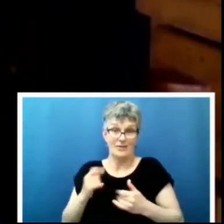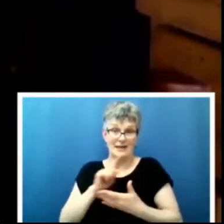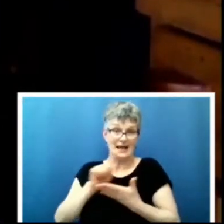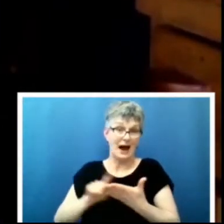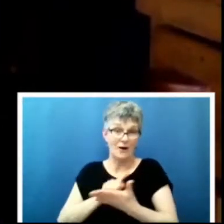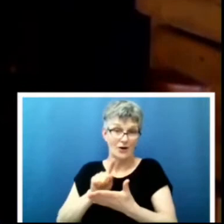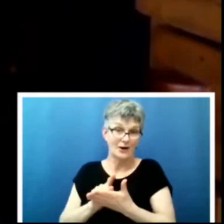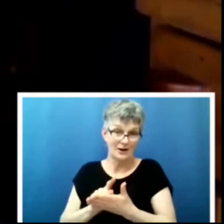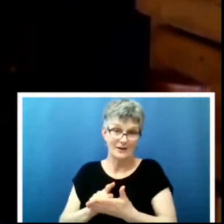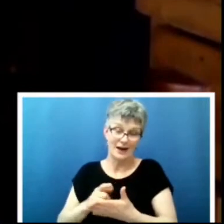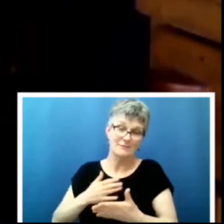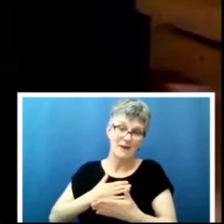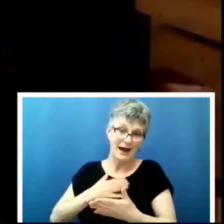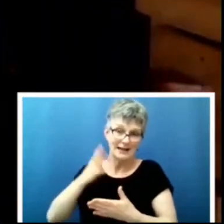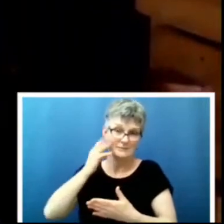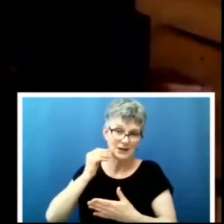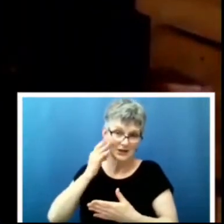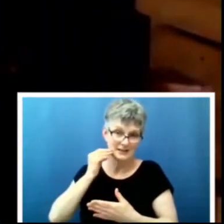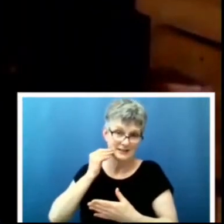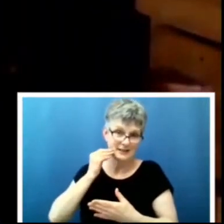But again, that's life, right?